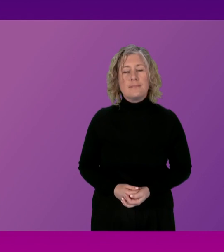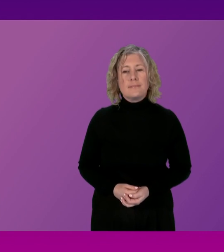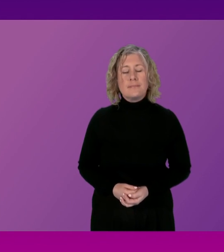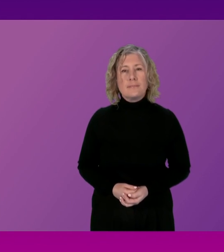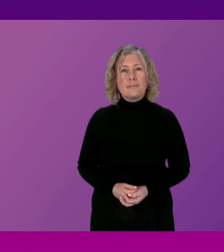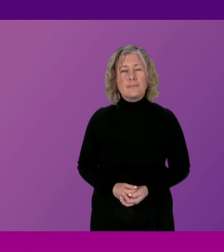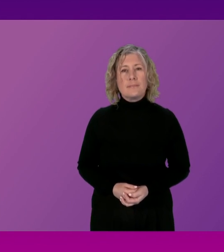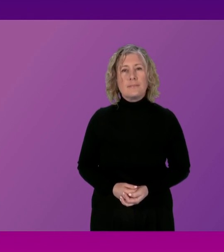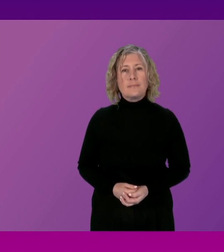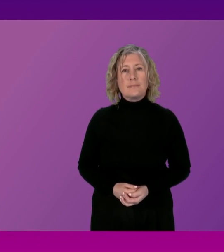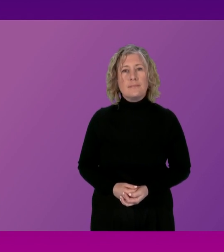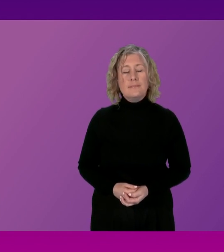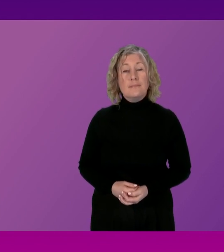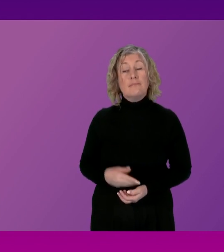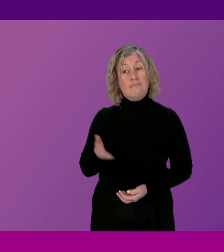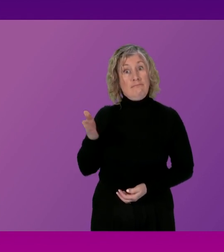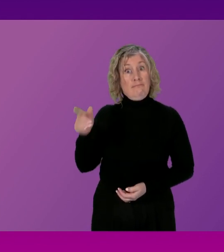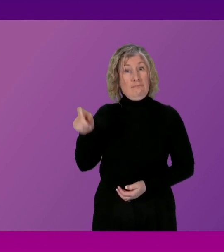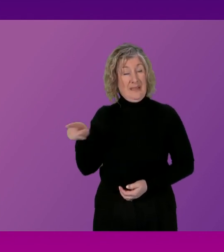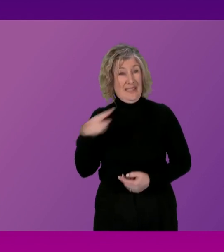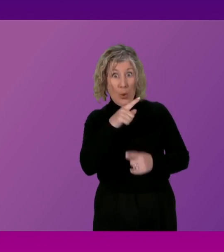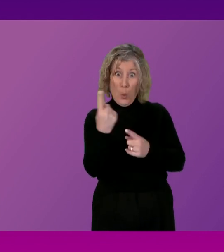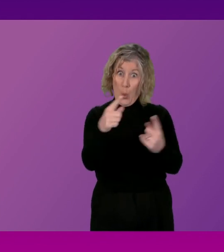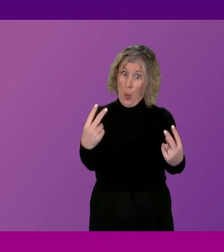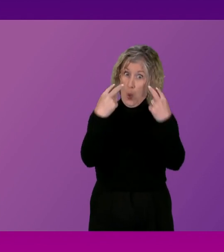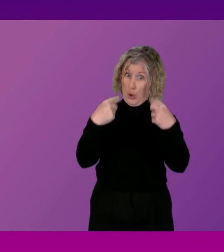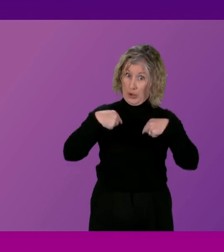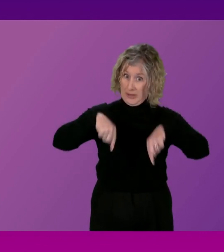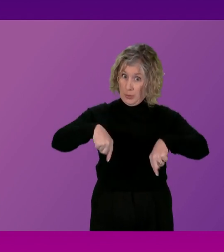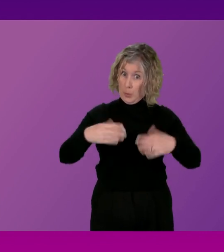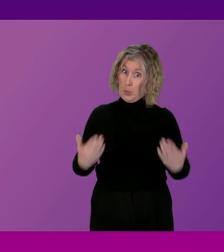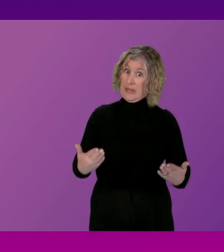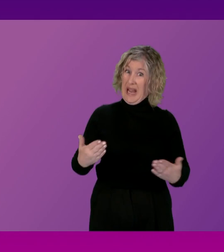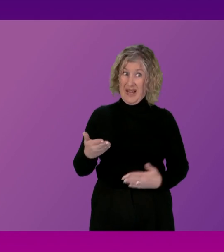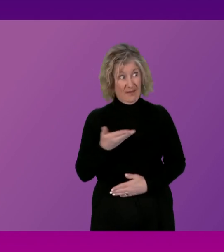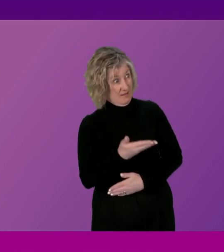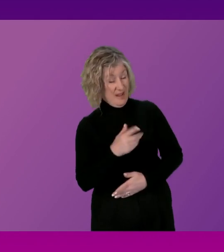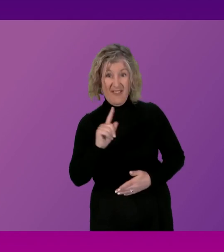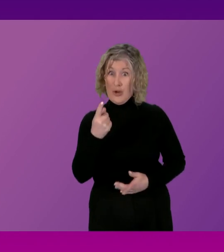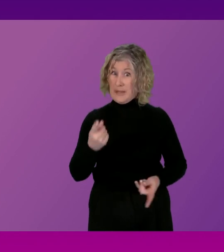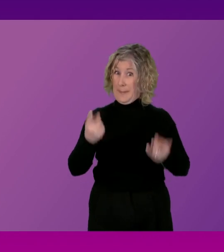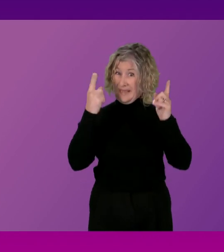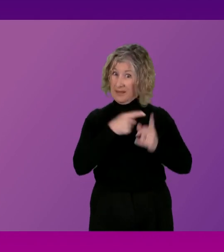People who are viewing this are listening for the First Minister to tell us what the Scottish Government is doing.